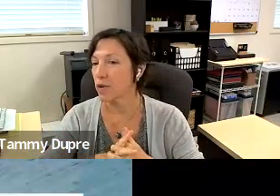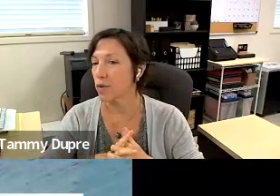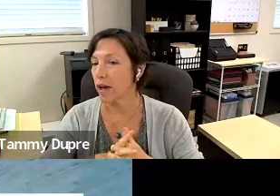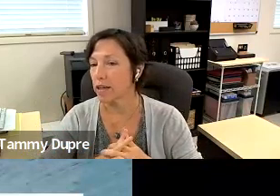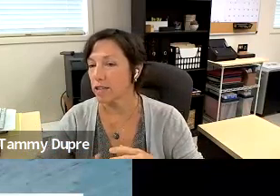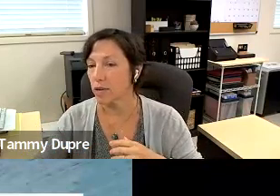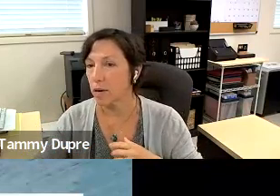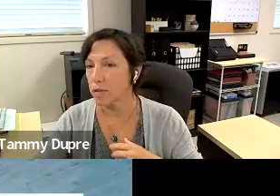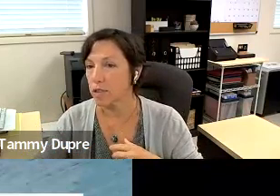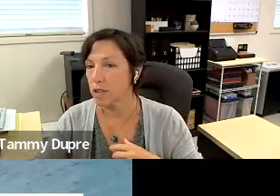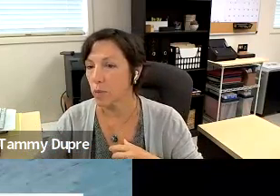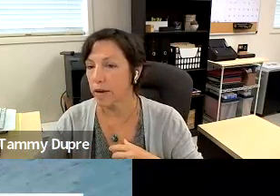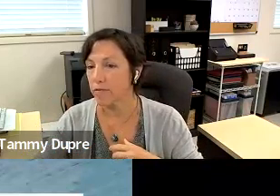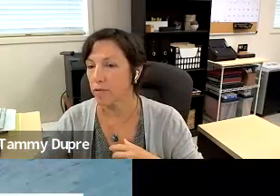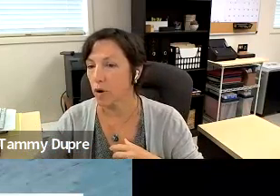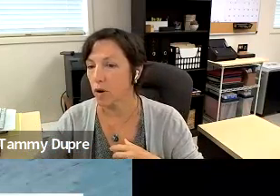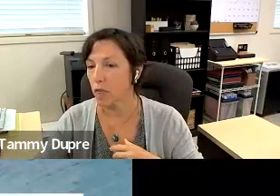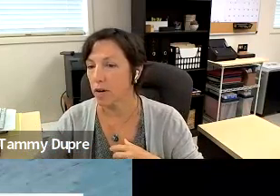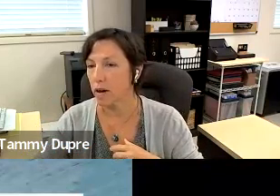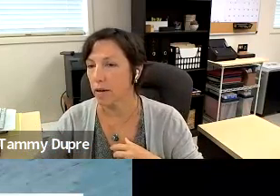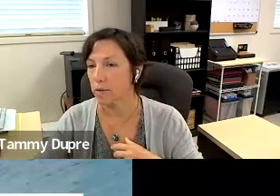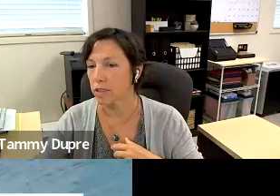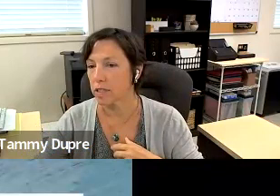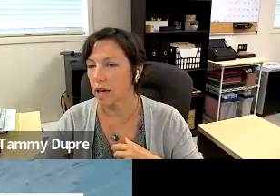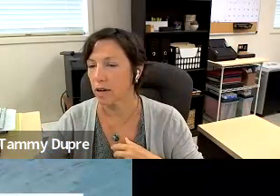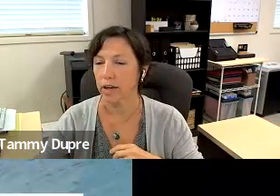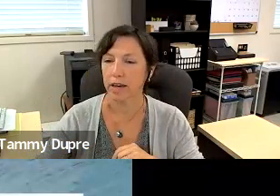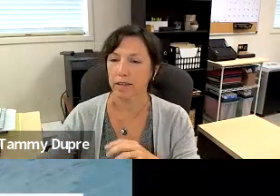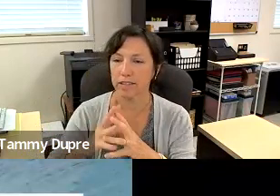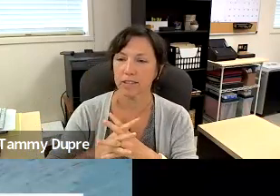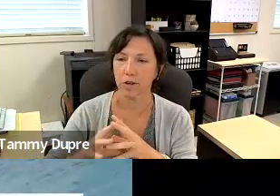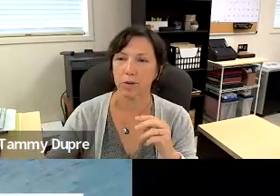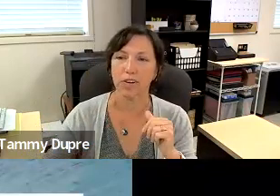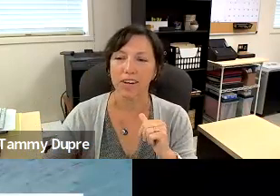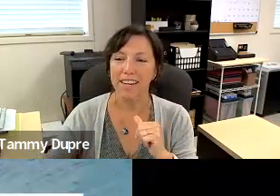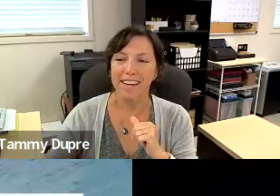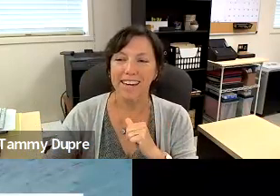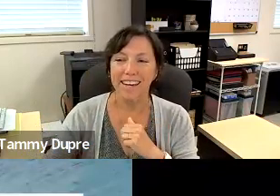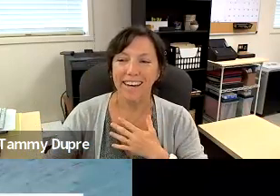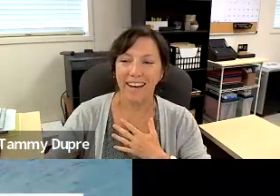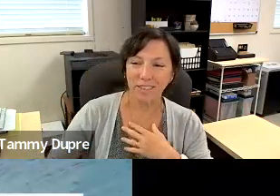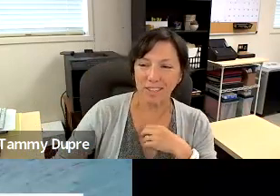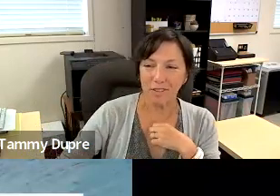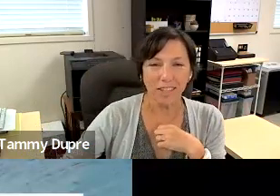Oh, okay. So I was gonna wait for the, don't see that. Okay.